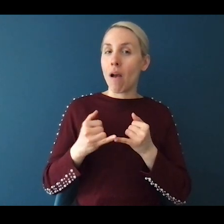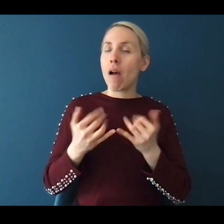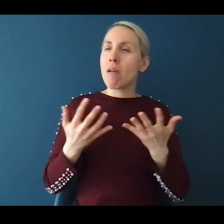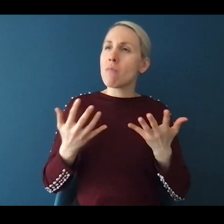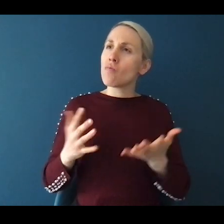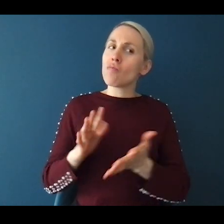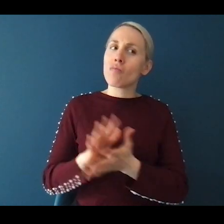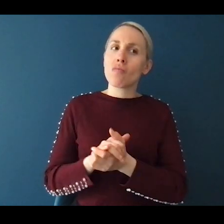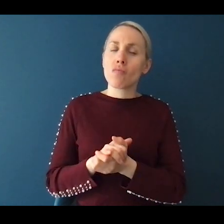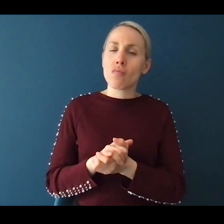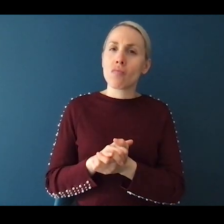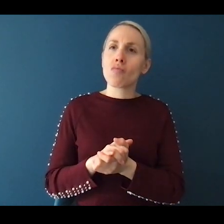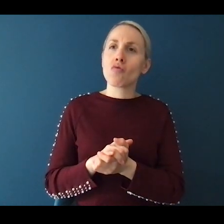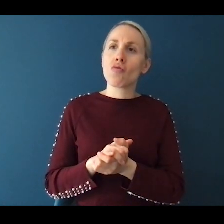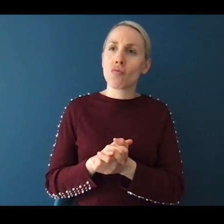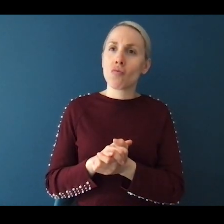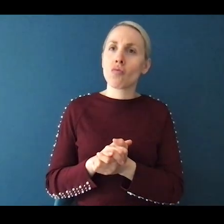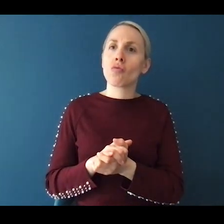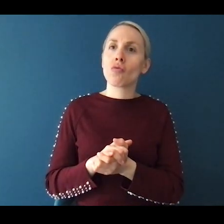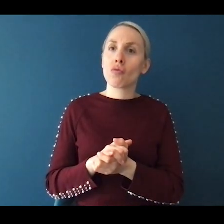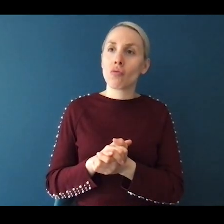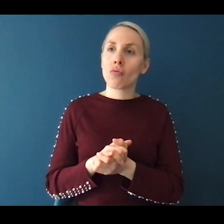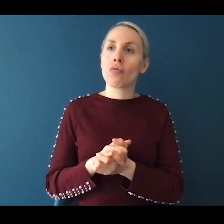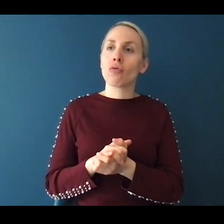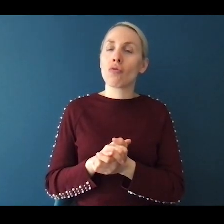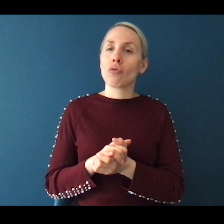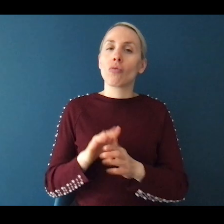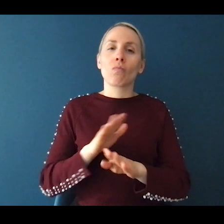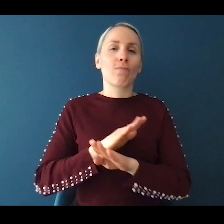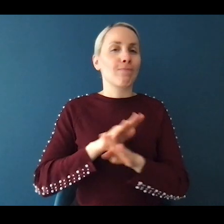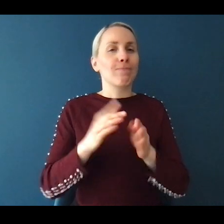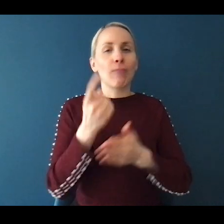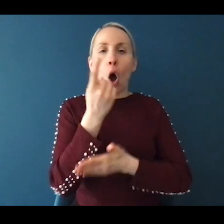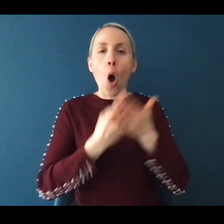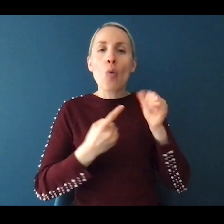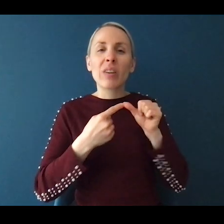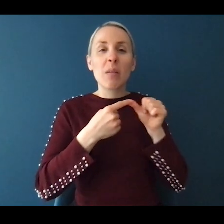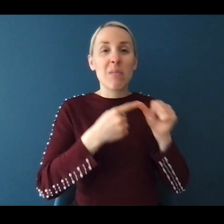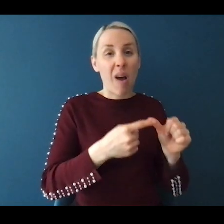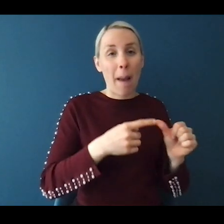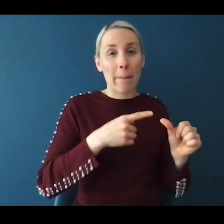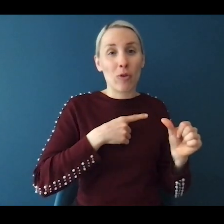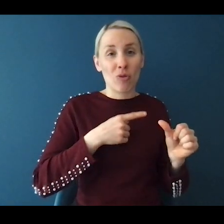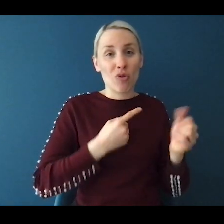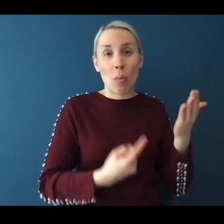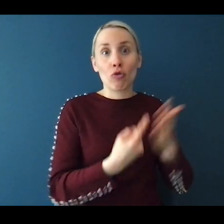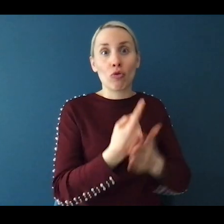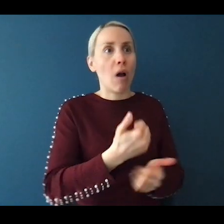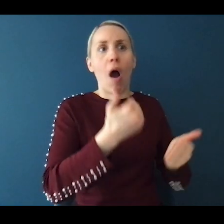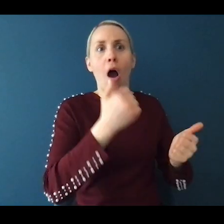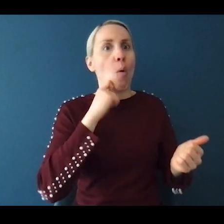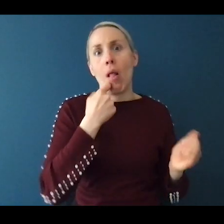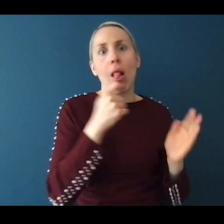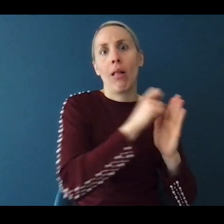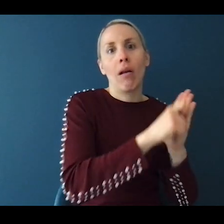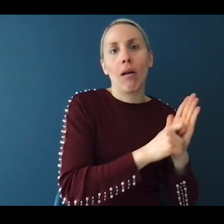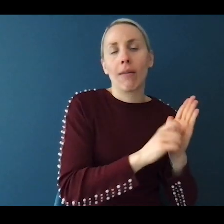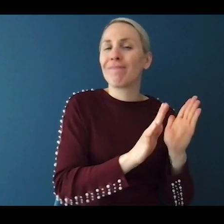work so not applying only because the opportunity is there but also because there's something